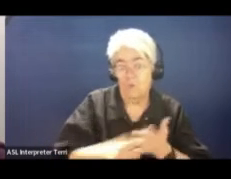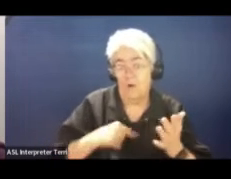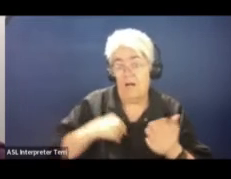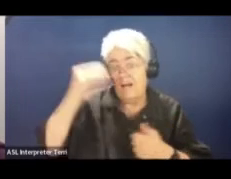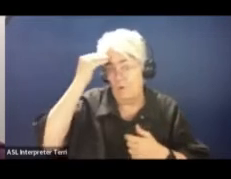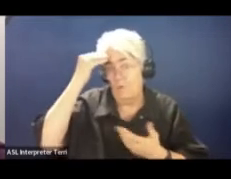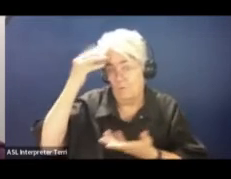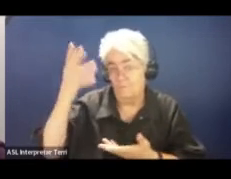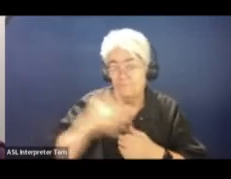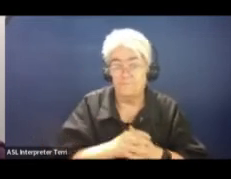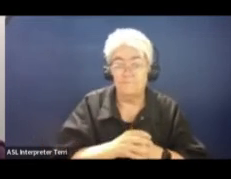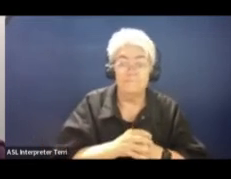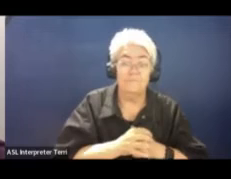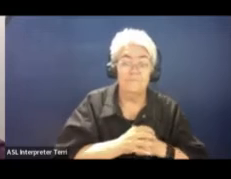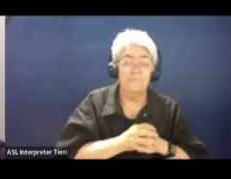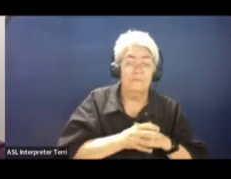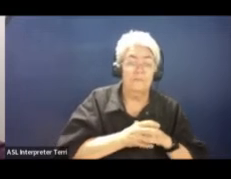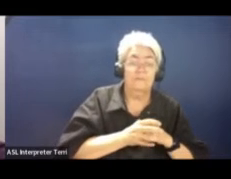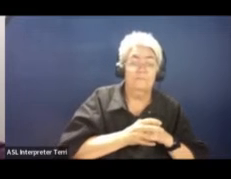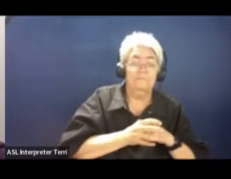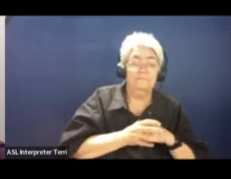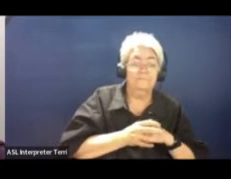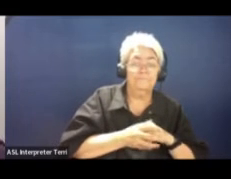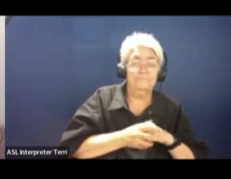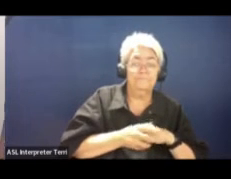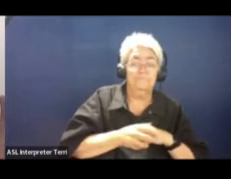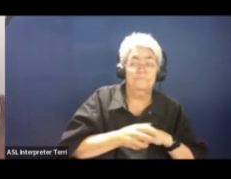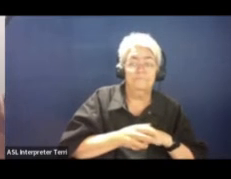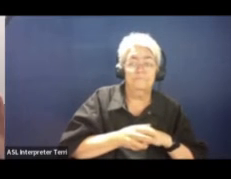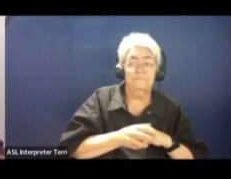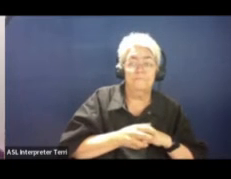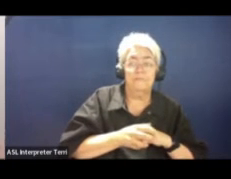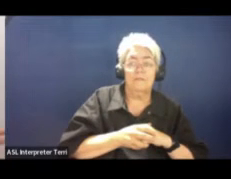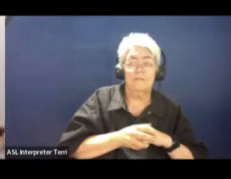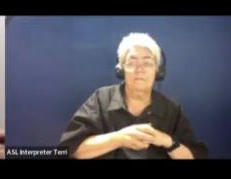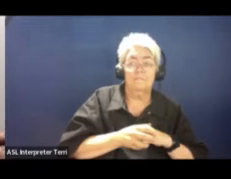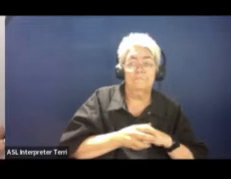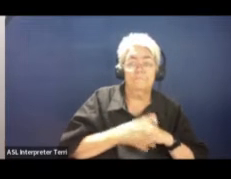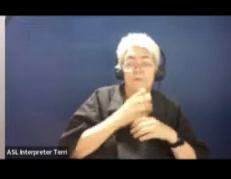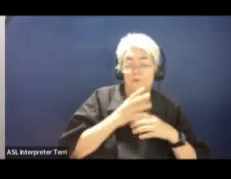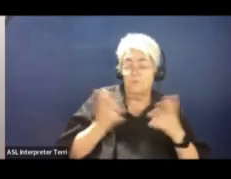connect with my identity. So we let them know that, hey, here's